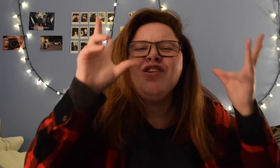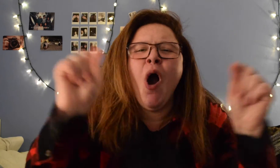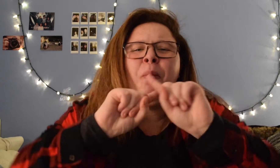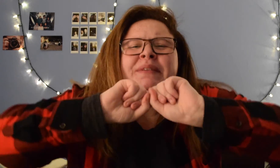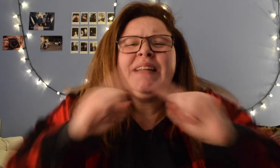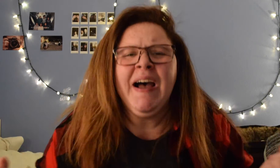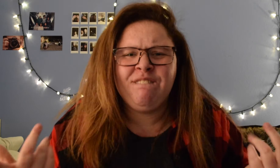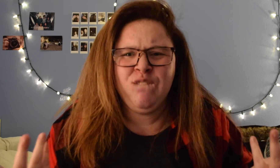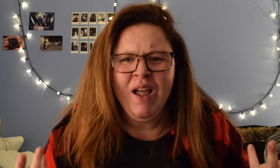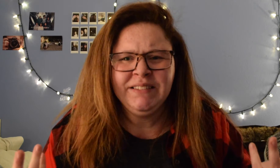THERE IS NO DIFFERENCE!